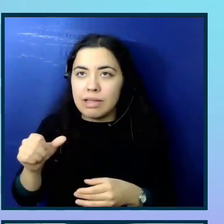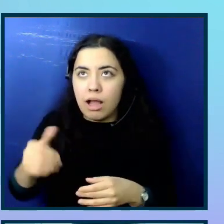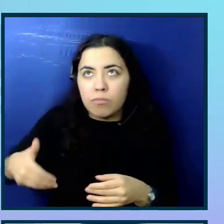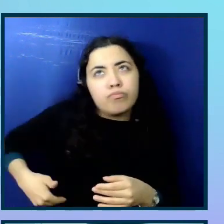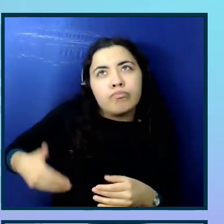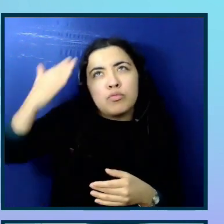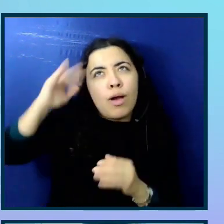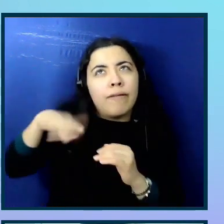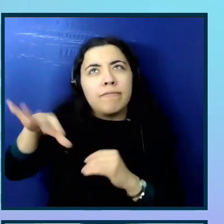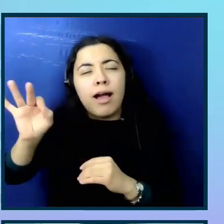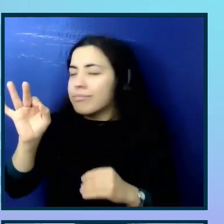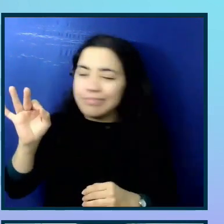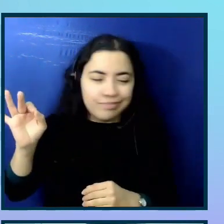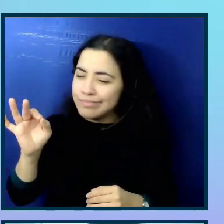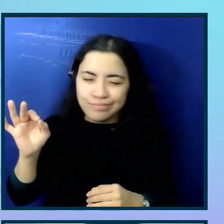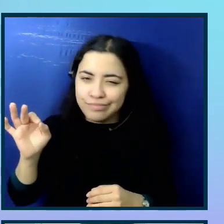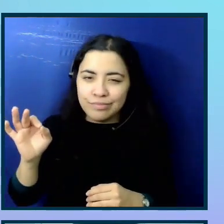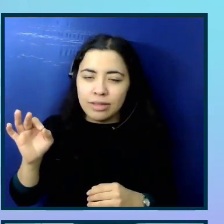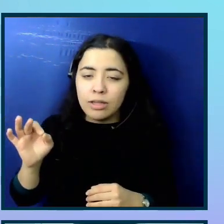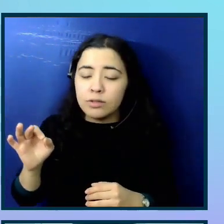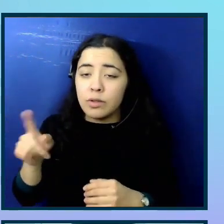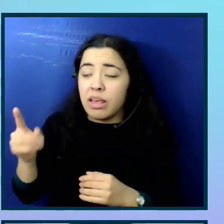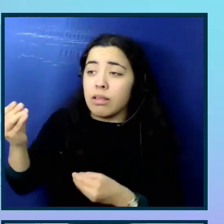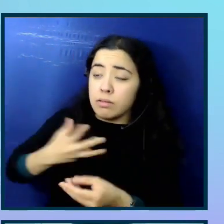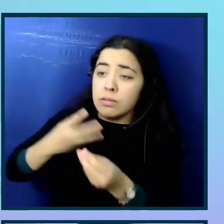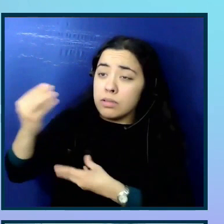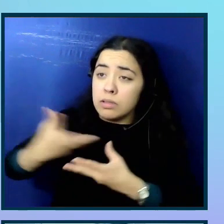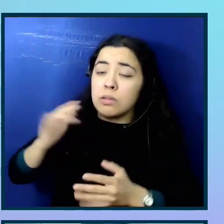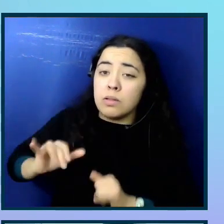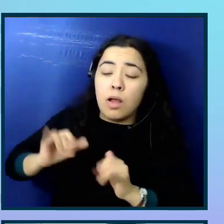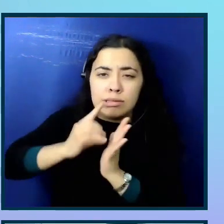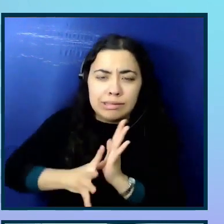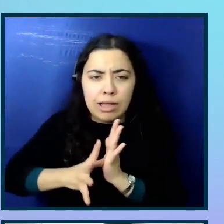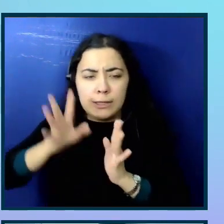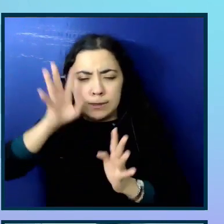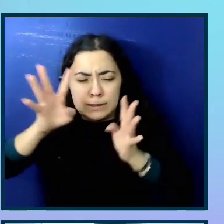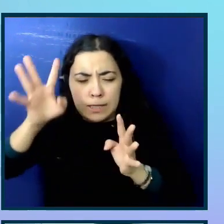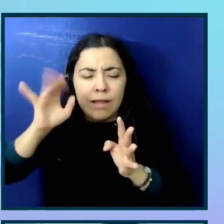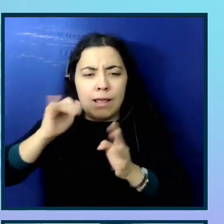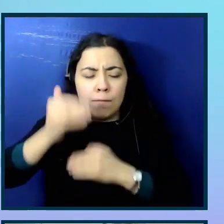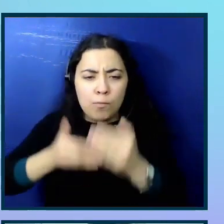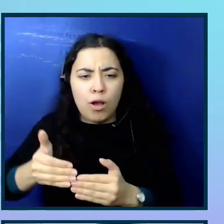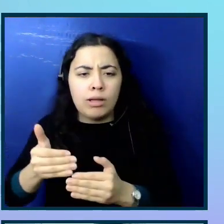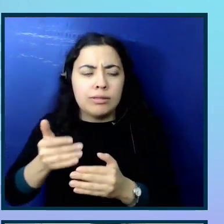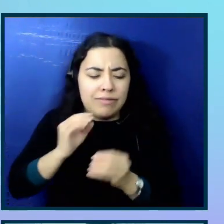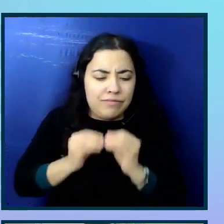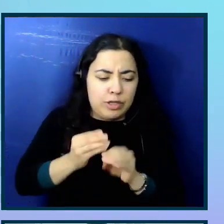for designers to go through this process. And these findings were put into action earlier than they would have previously,